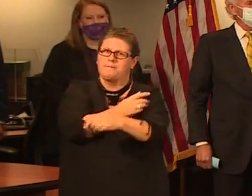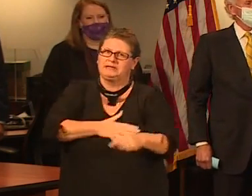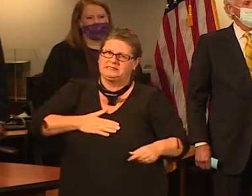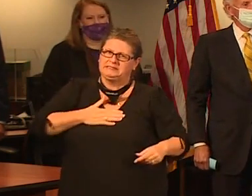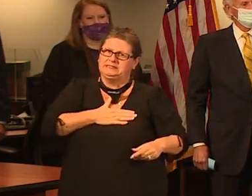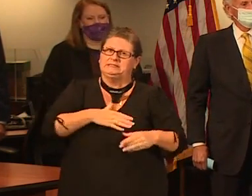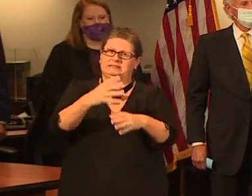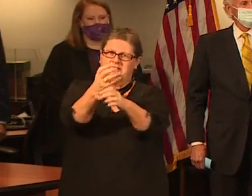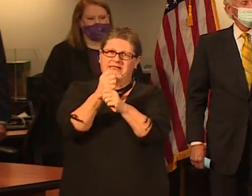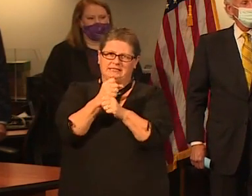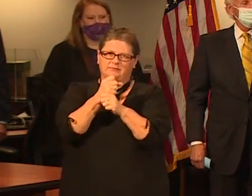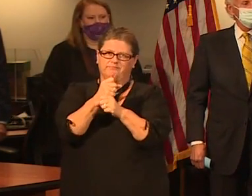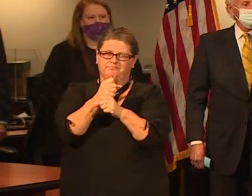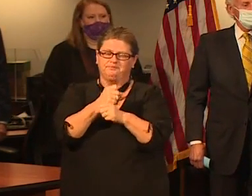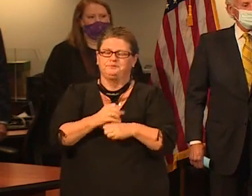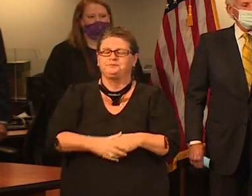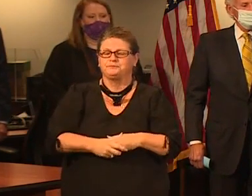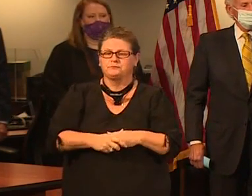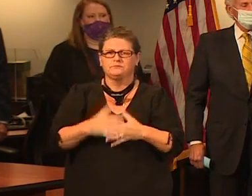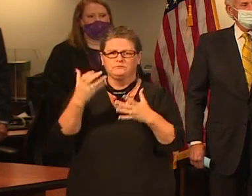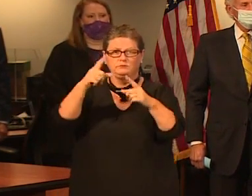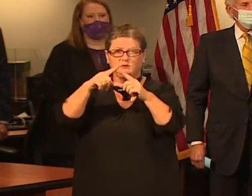LASTLY, PLEASE GET YOUR FLU SHOT.